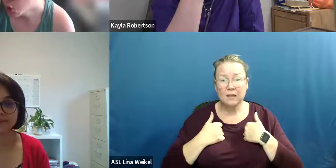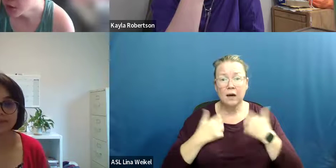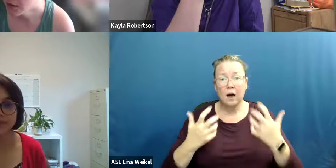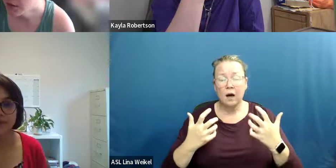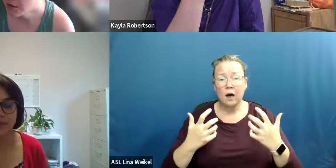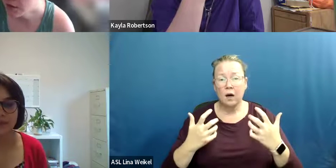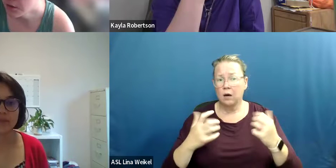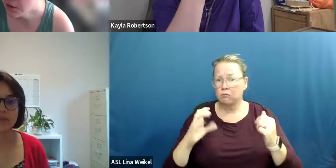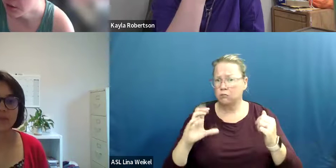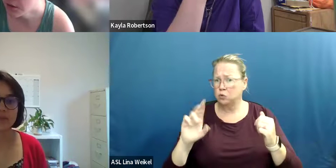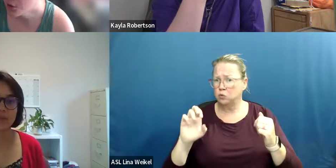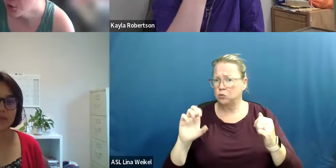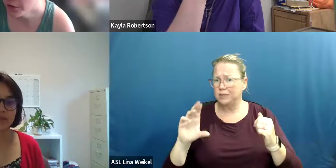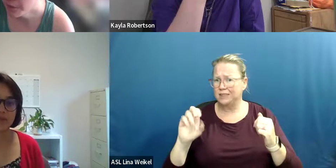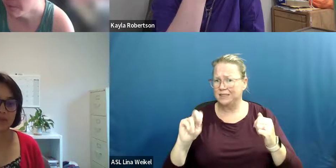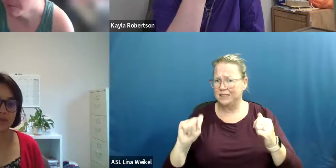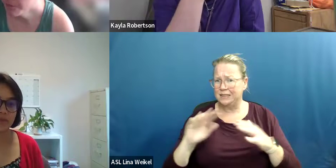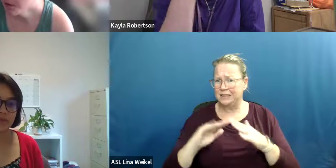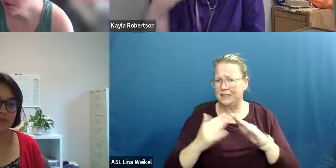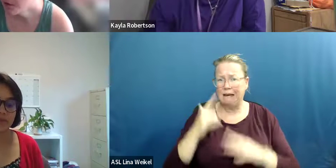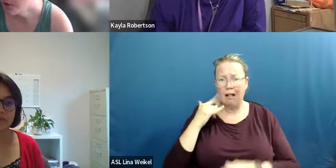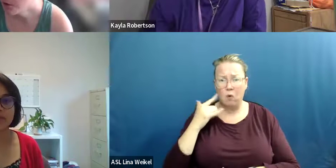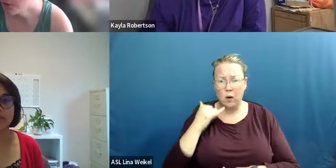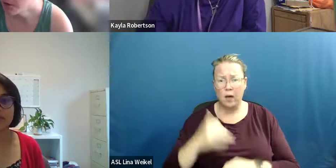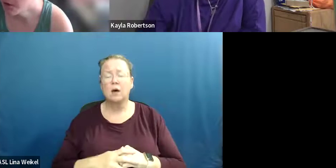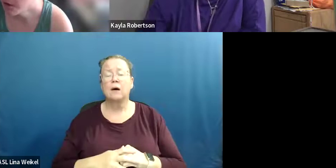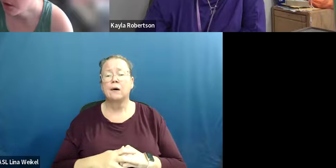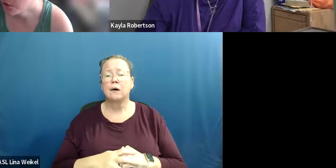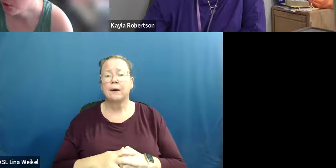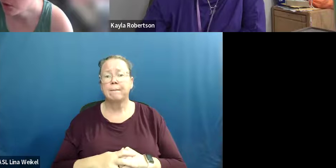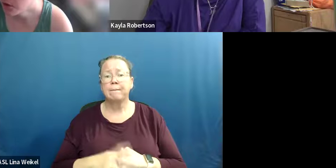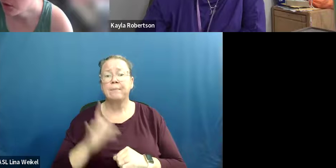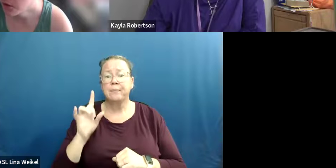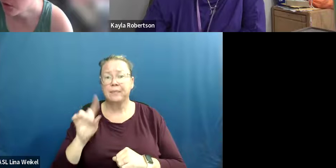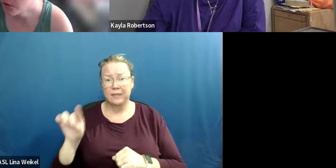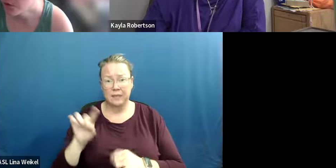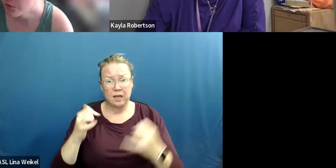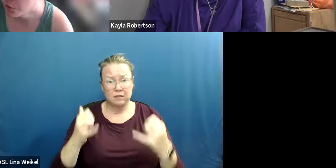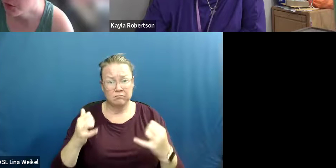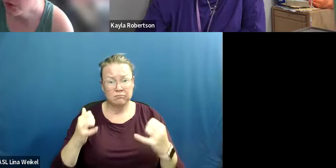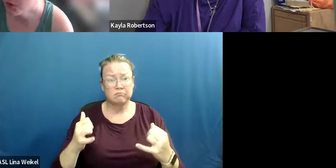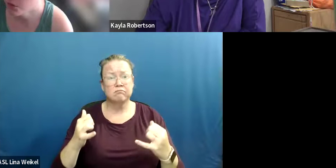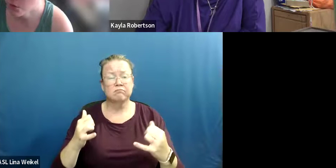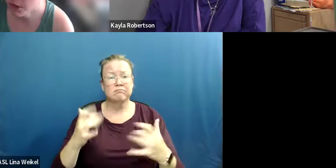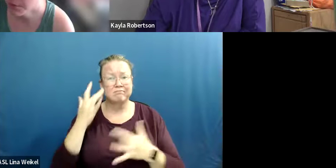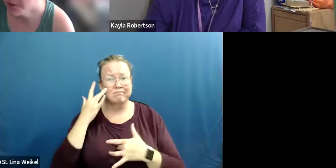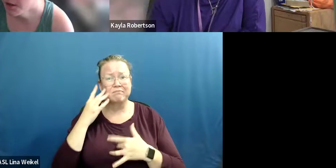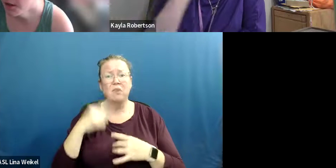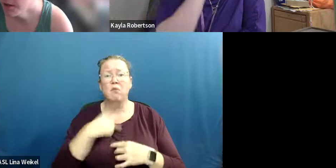Harm (He/Him): Crescent City in California. Harm (He/Him): They are currently sick and lost their voice. So typing